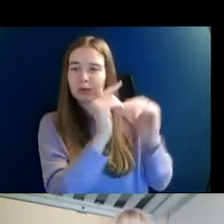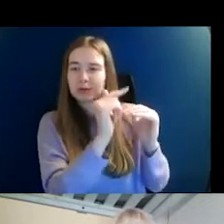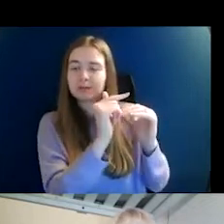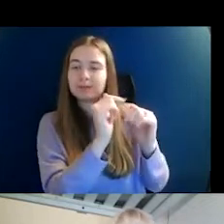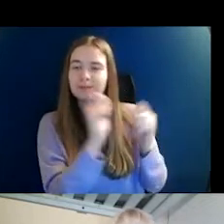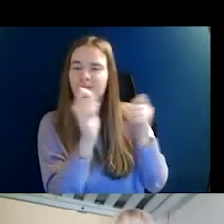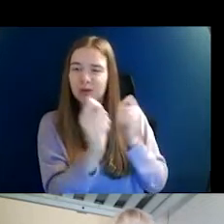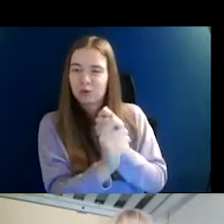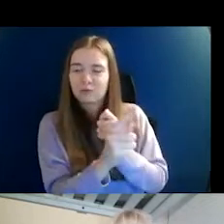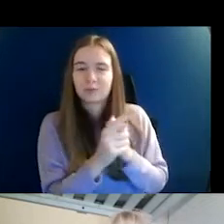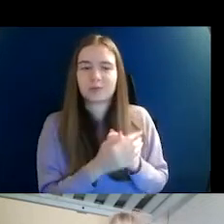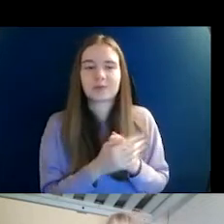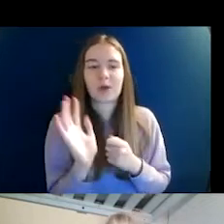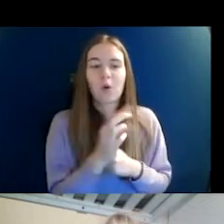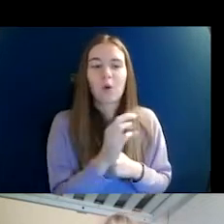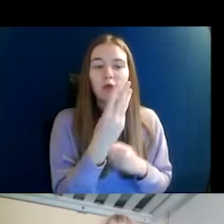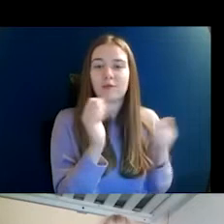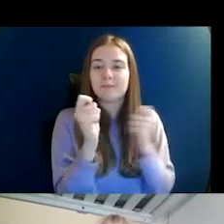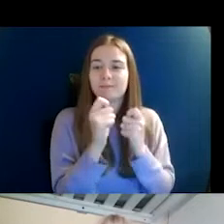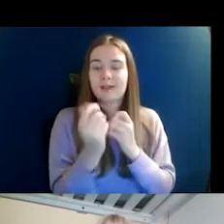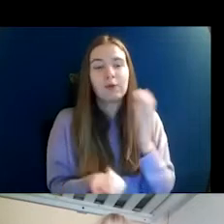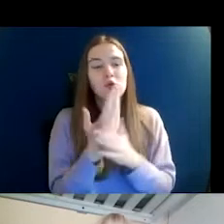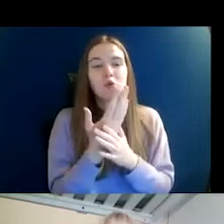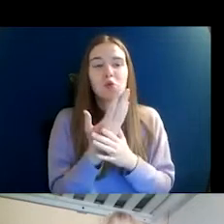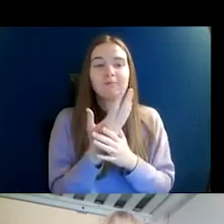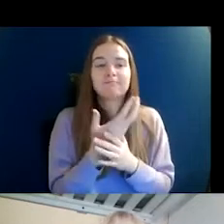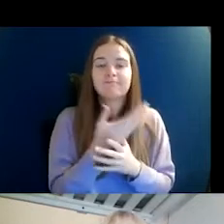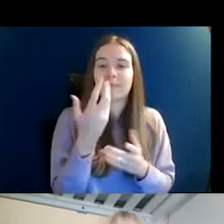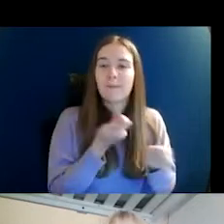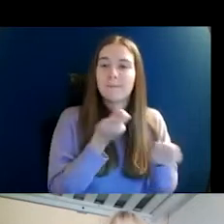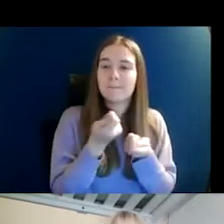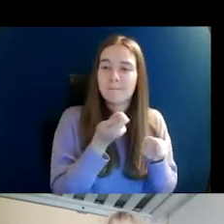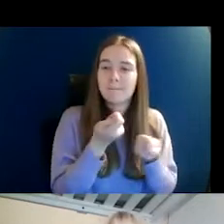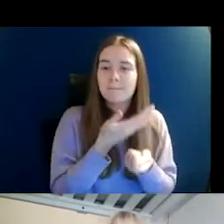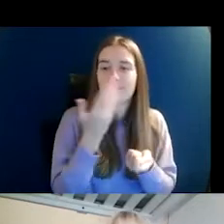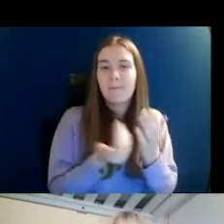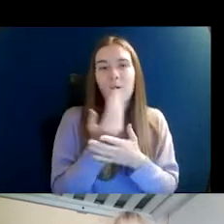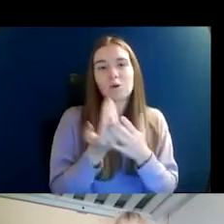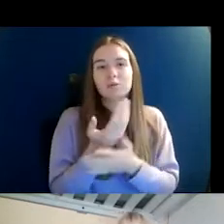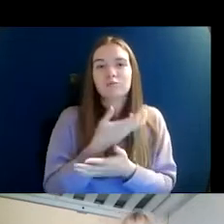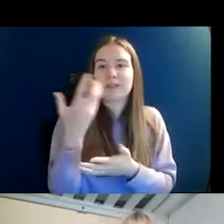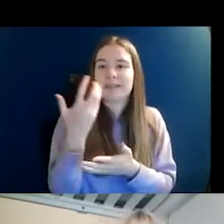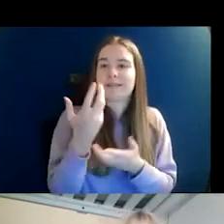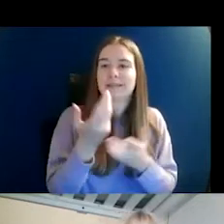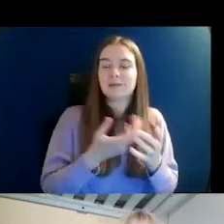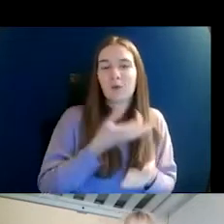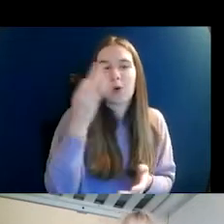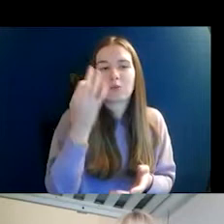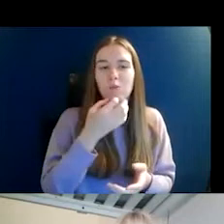and all three blocks now have new installation, modern controllable heating and hot water systems, and triple glazed windows.